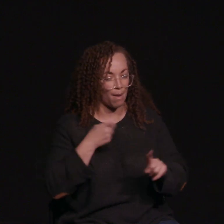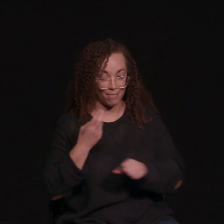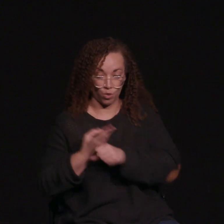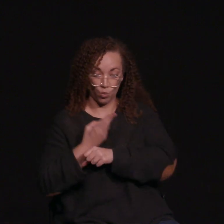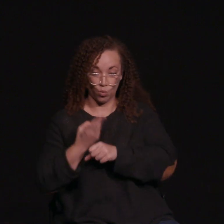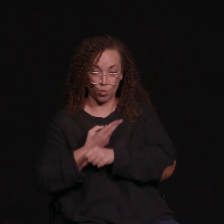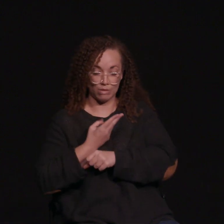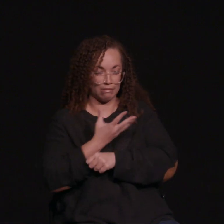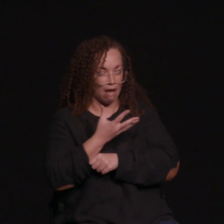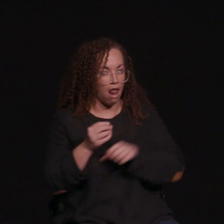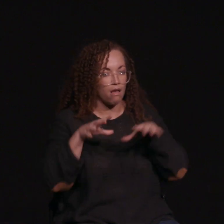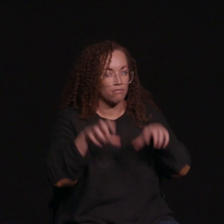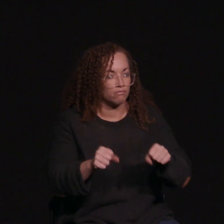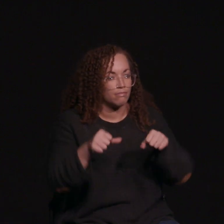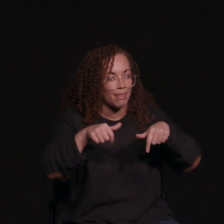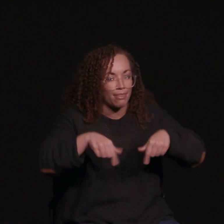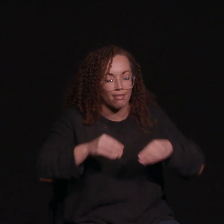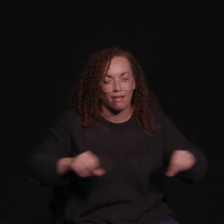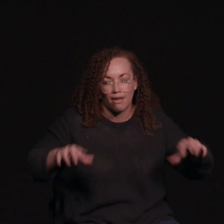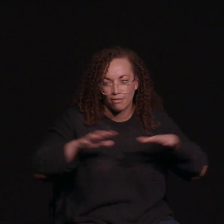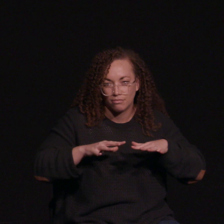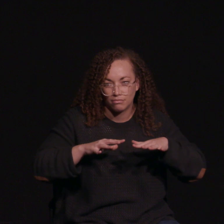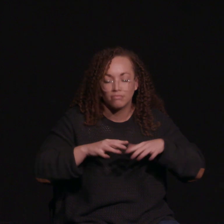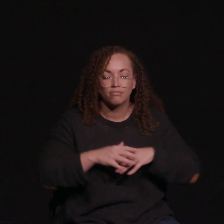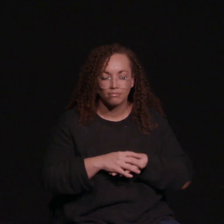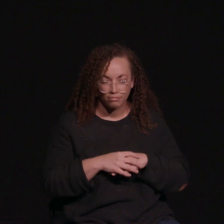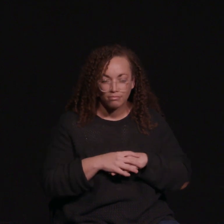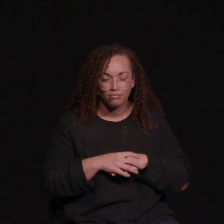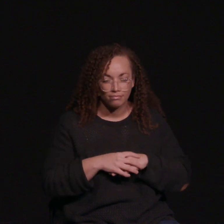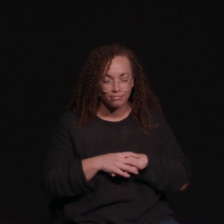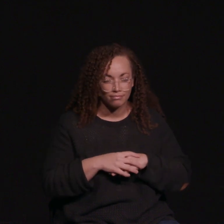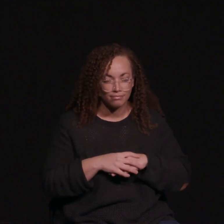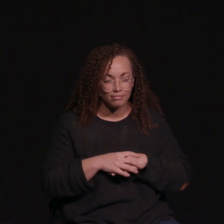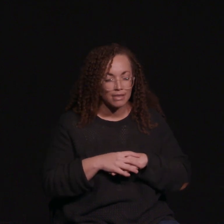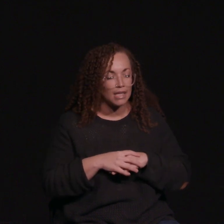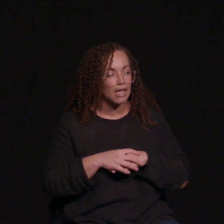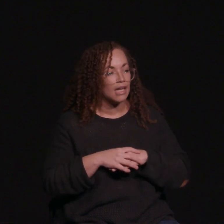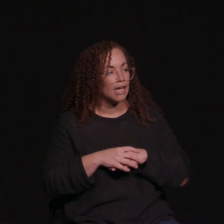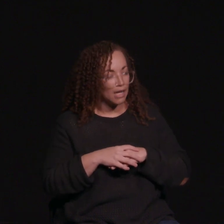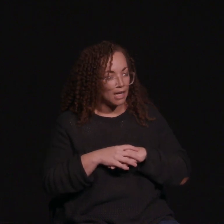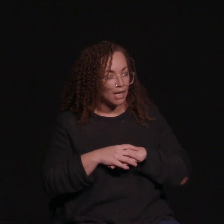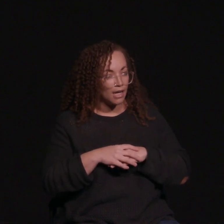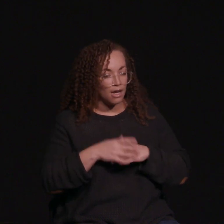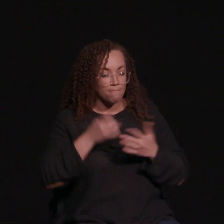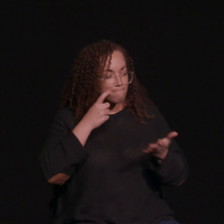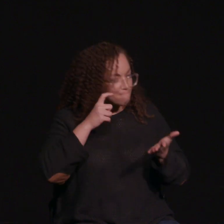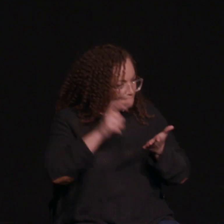land, both town and-- In acknowledging the Ohlone history of this land,